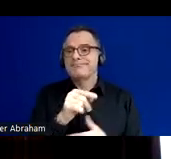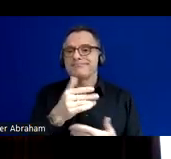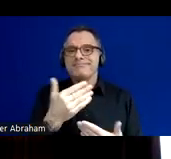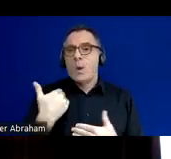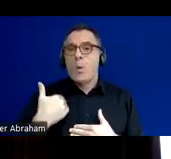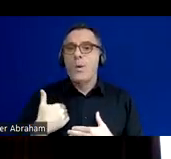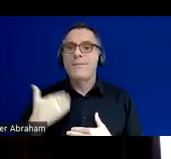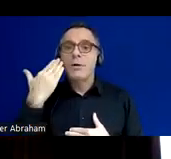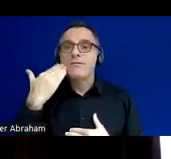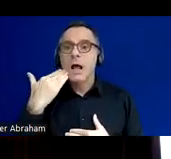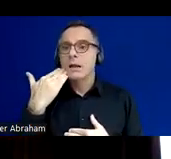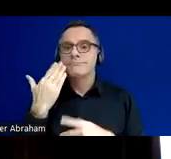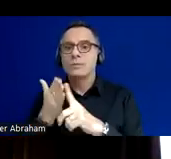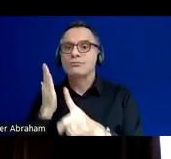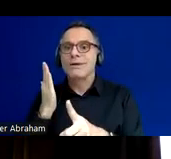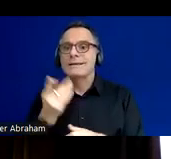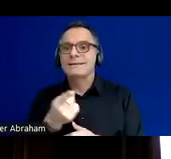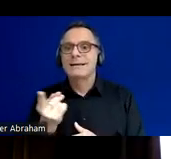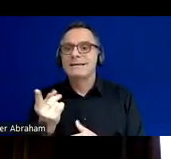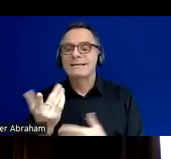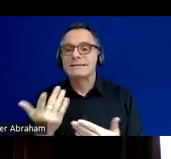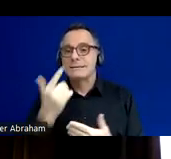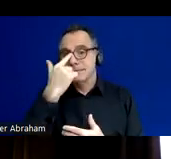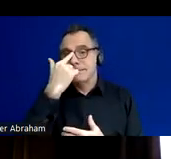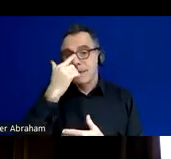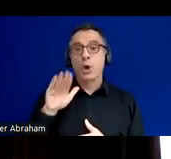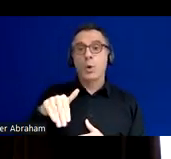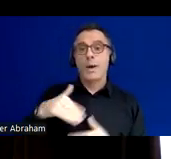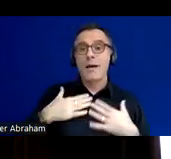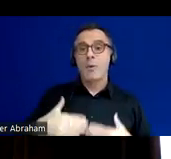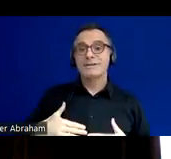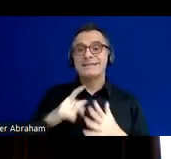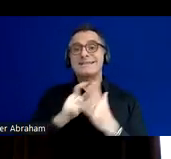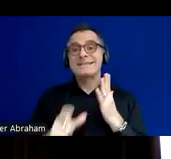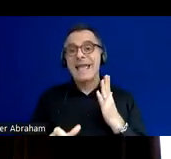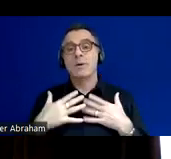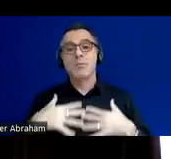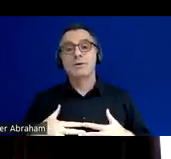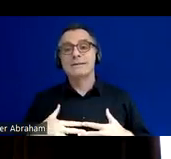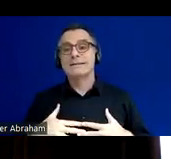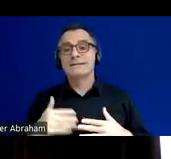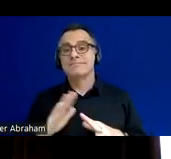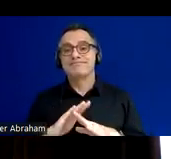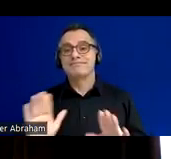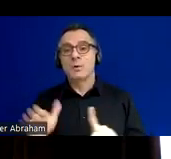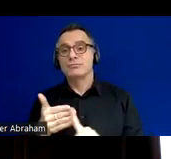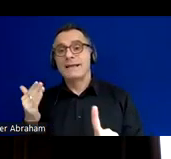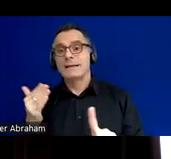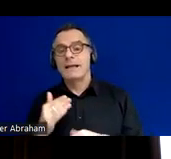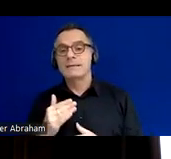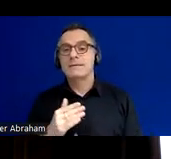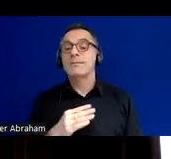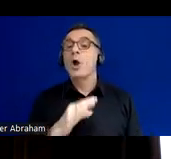were not being recognized; queer bodies, disabled bodies, and so on. Olivia was very interested